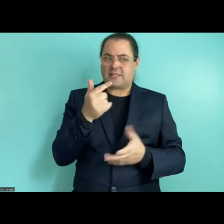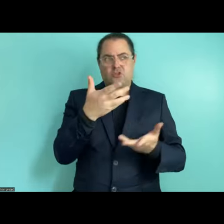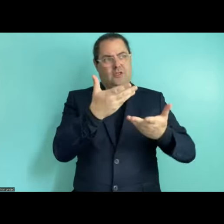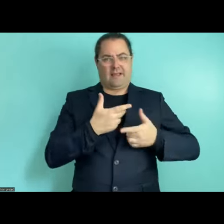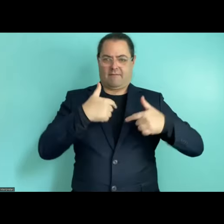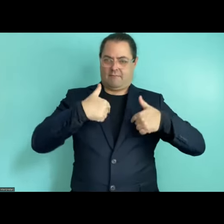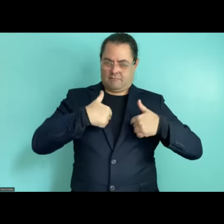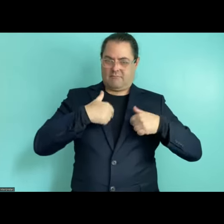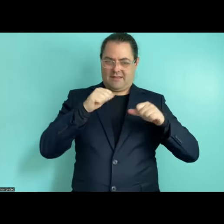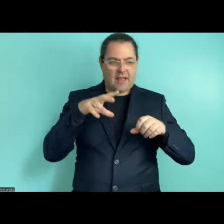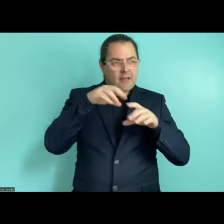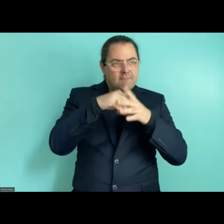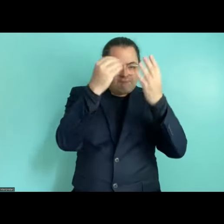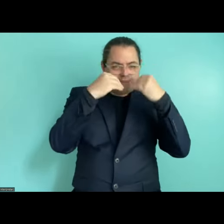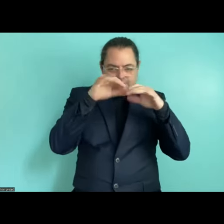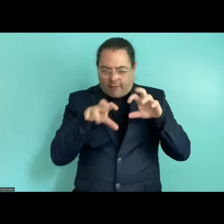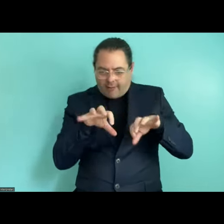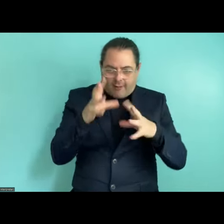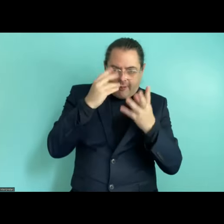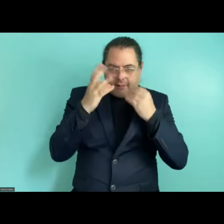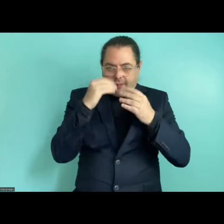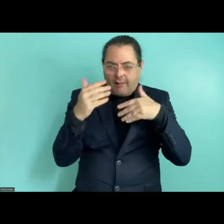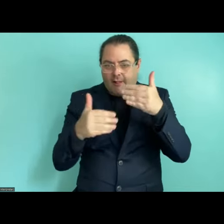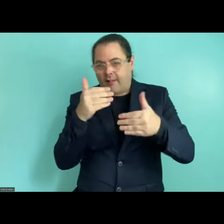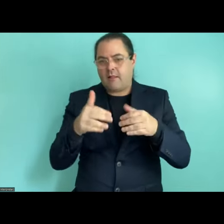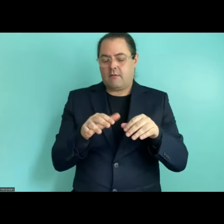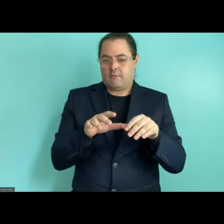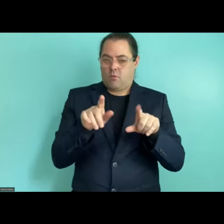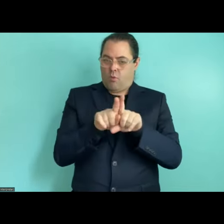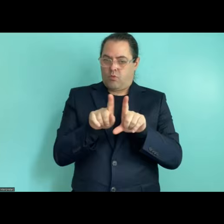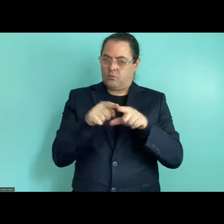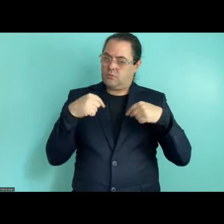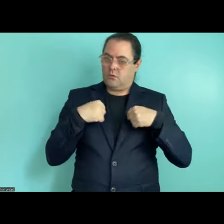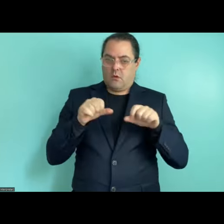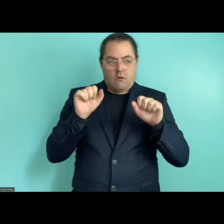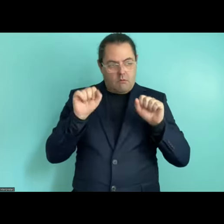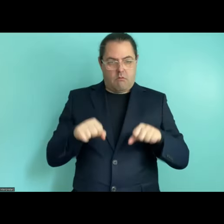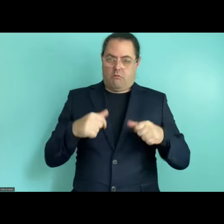14:22:26 play in the ICT space, but it has allowed me to take care of my own family,